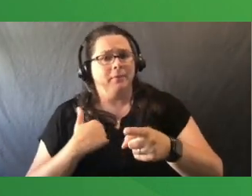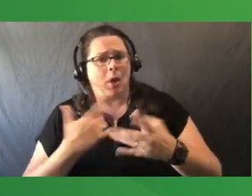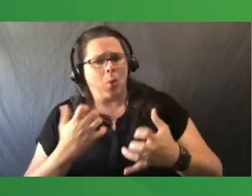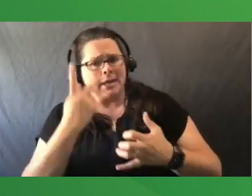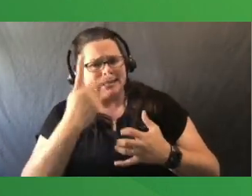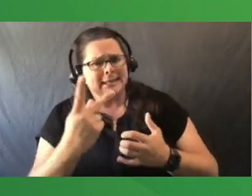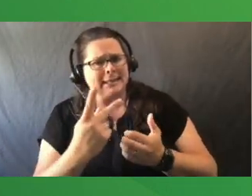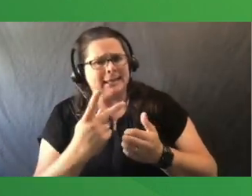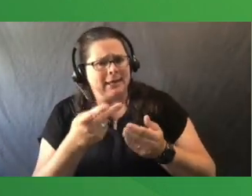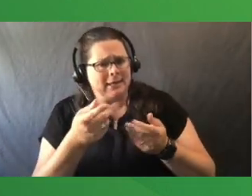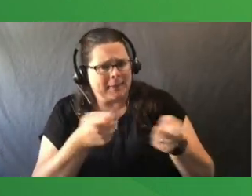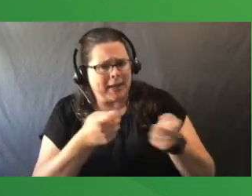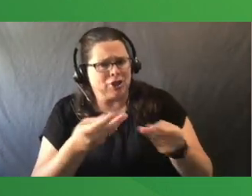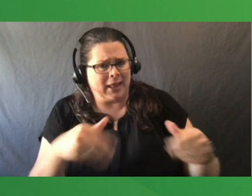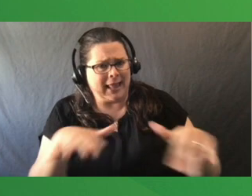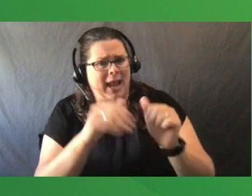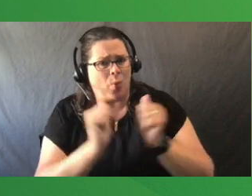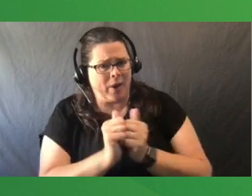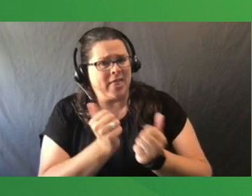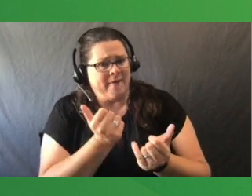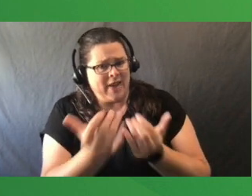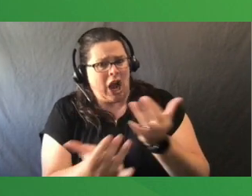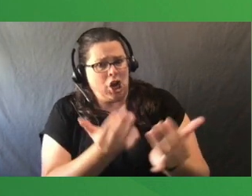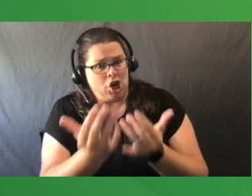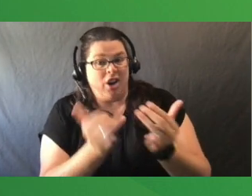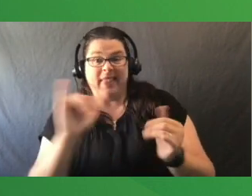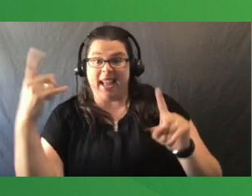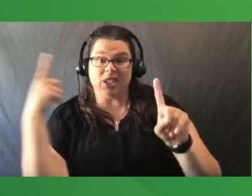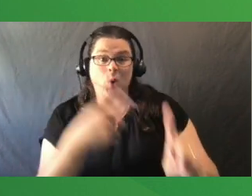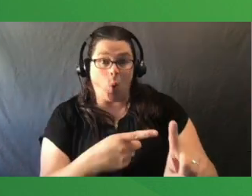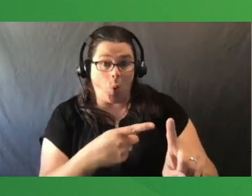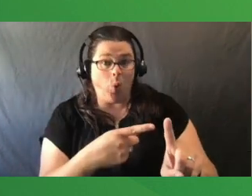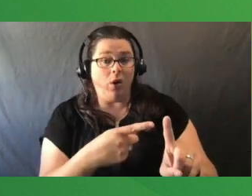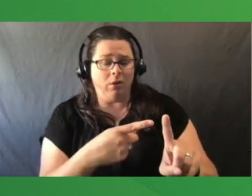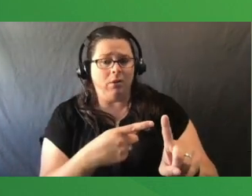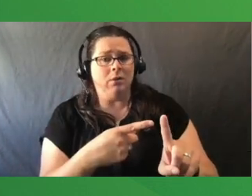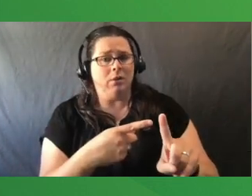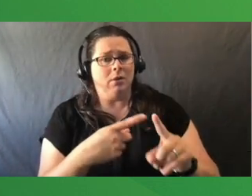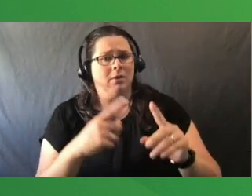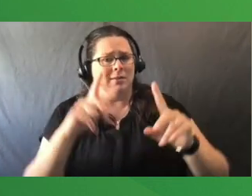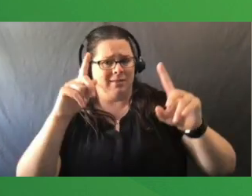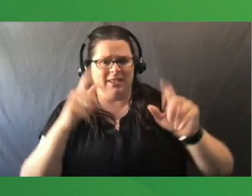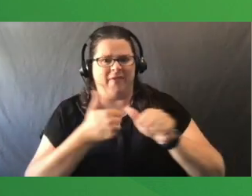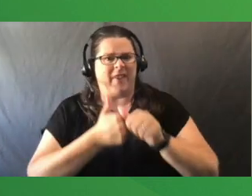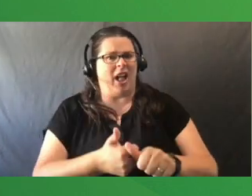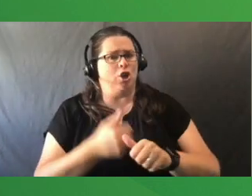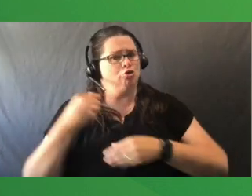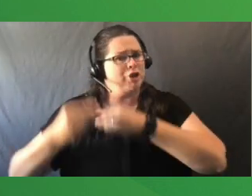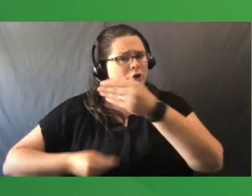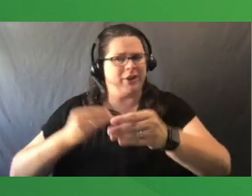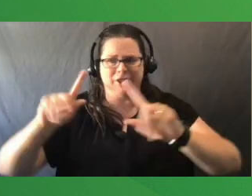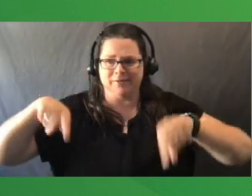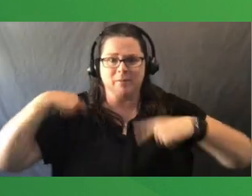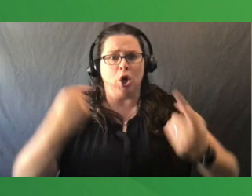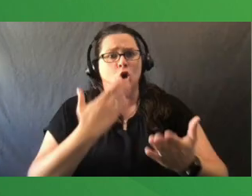Like that's the ultimate goal, is to go back to how it's been done for generations, bringing good fire back.